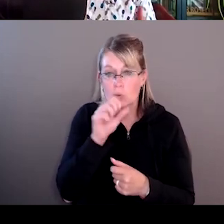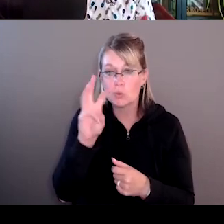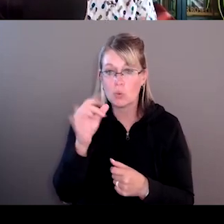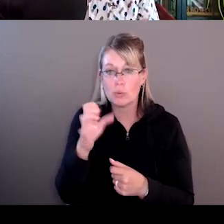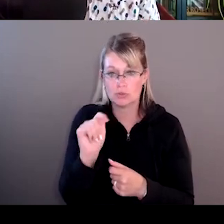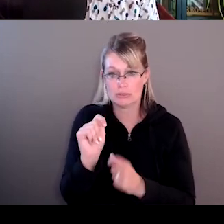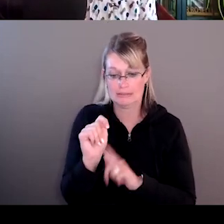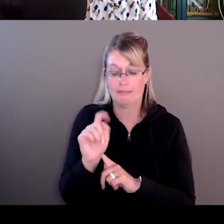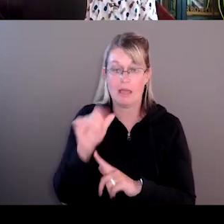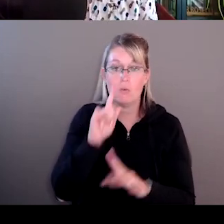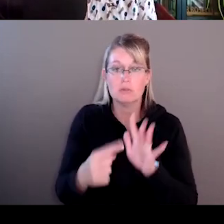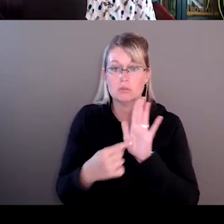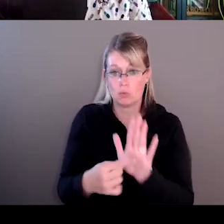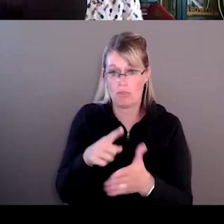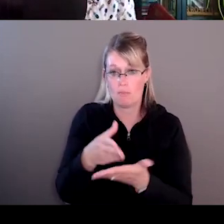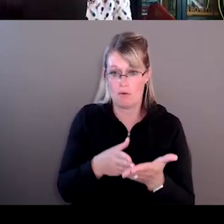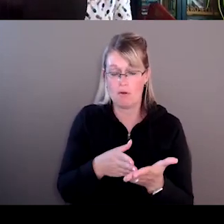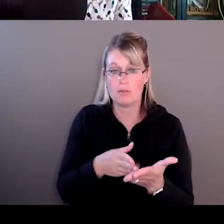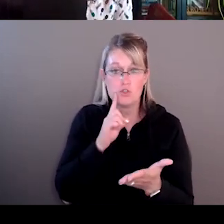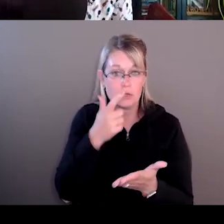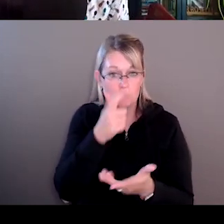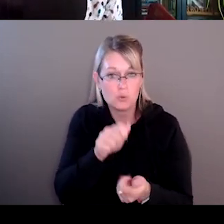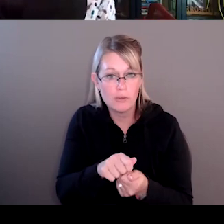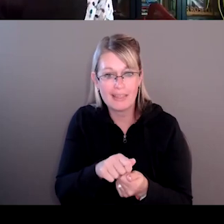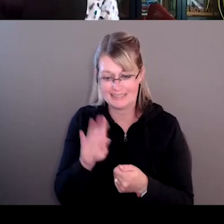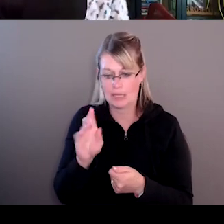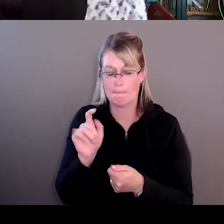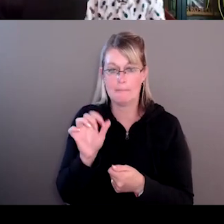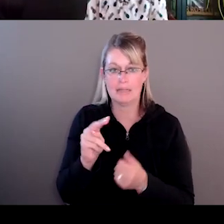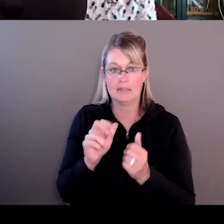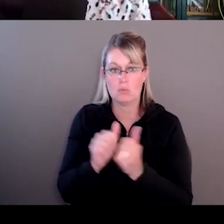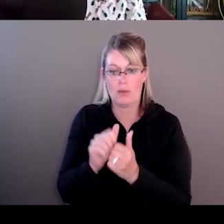the trigger is the part you are interested in and that is a button with ARIA expanded.